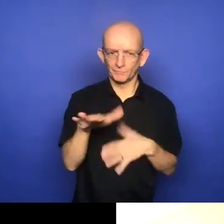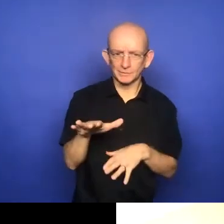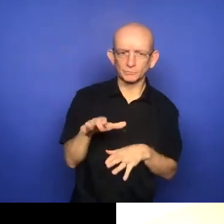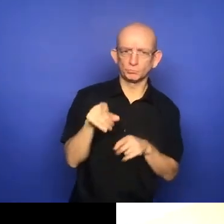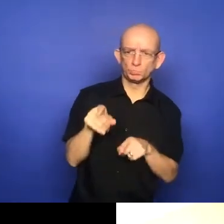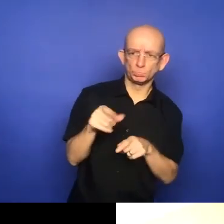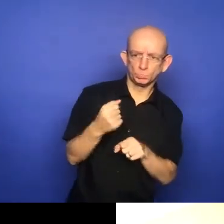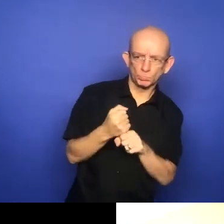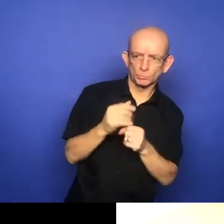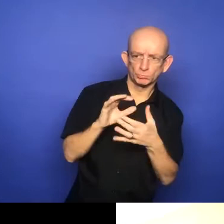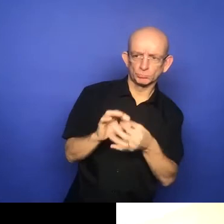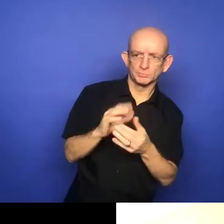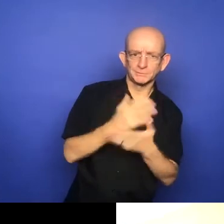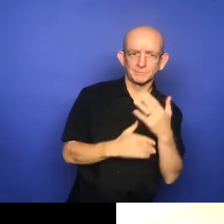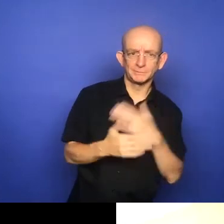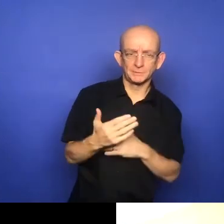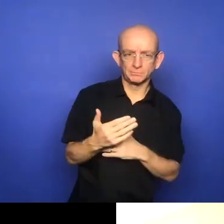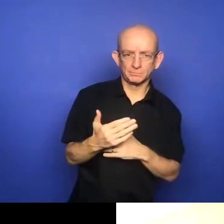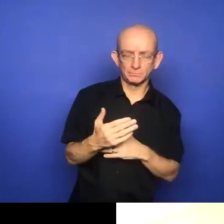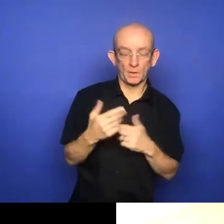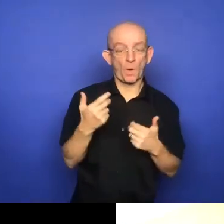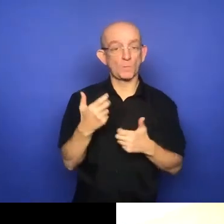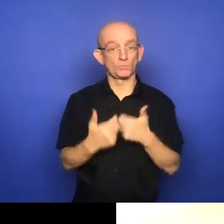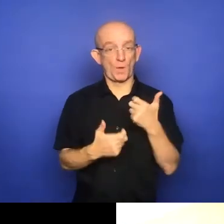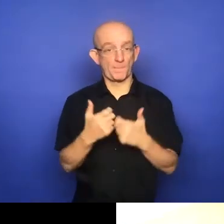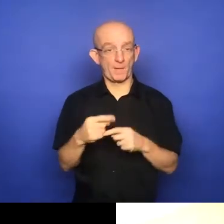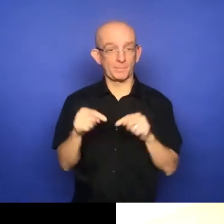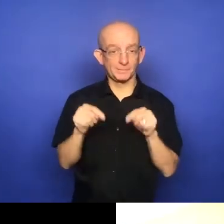are vo offed in work on disability.